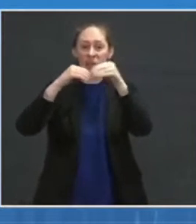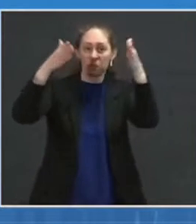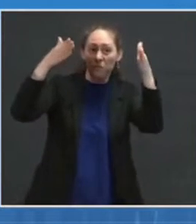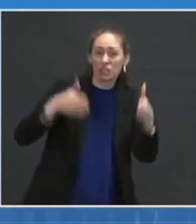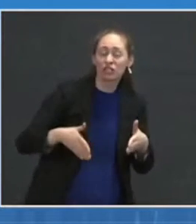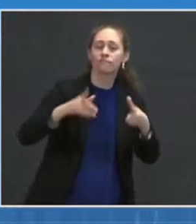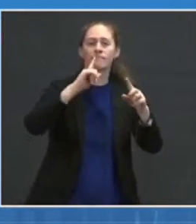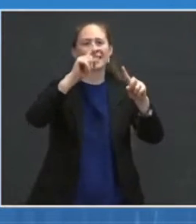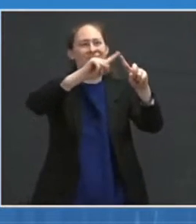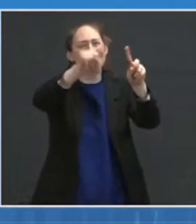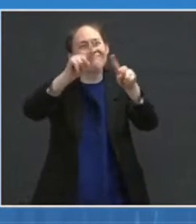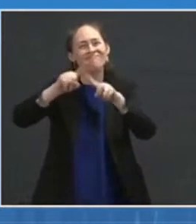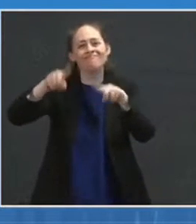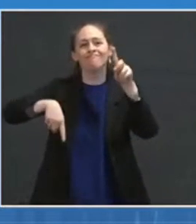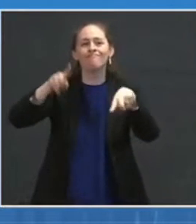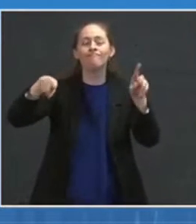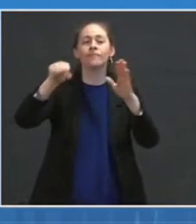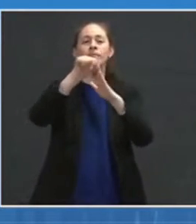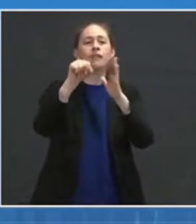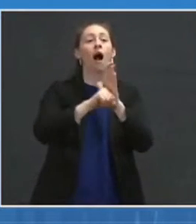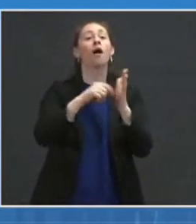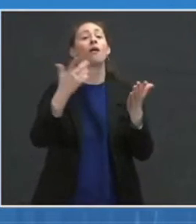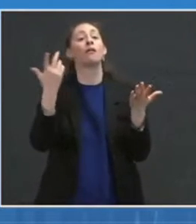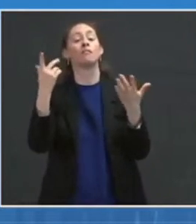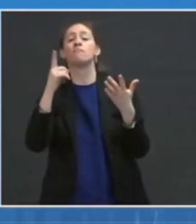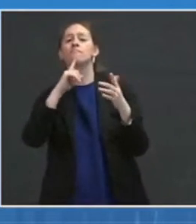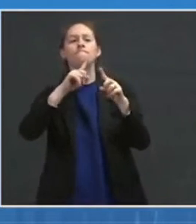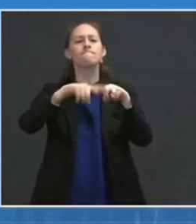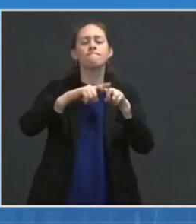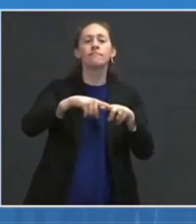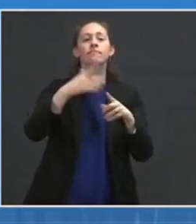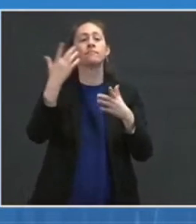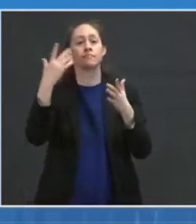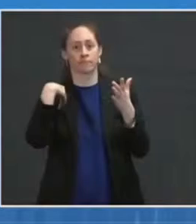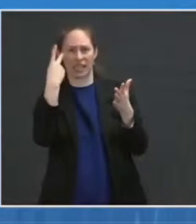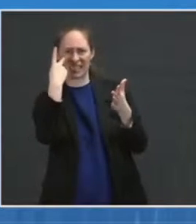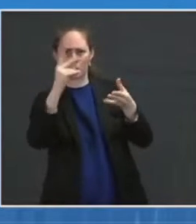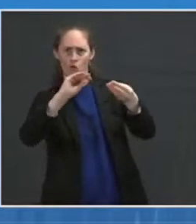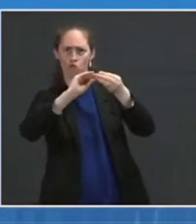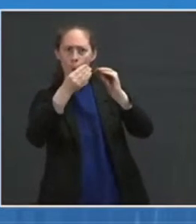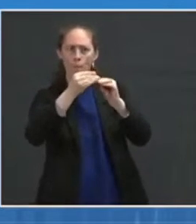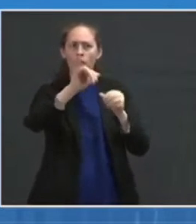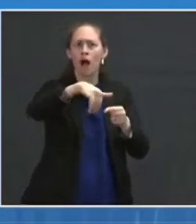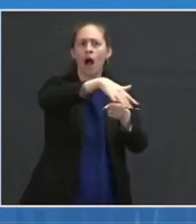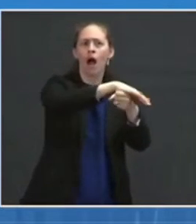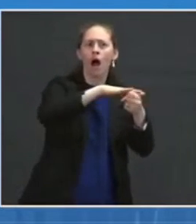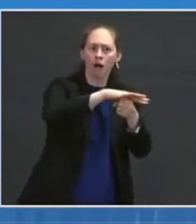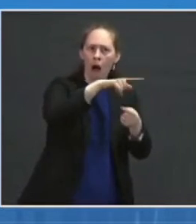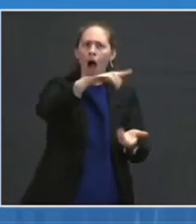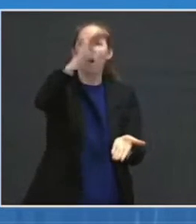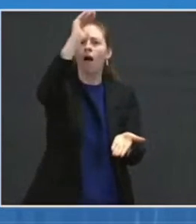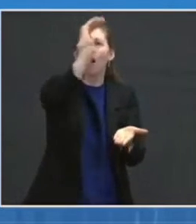LEARNING AT ALL STATES OF COMMUNITY SPREAD. AS WE HAVE SEEN COMMUNITY